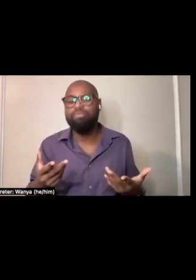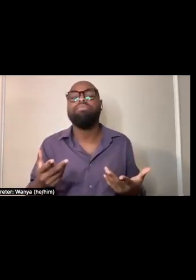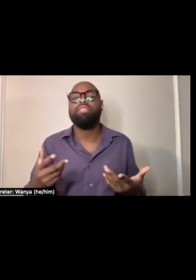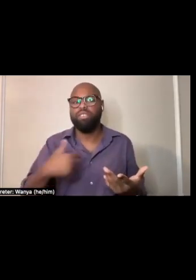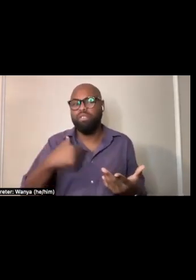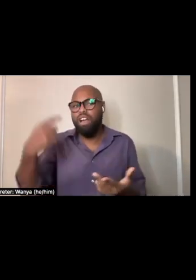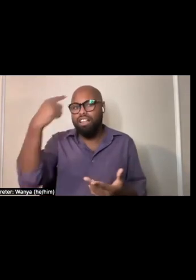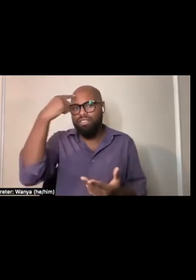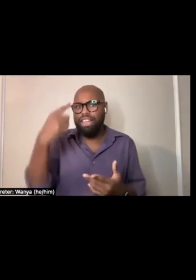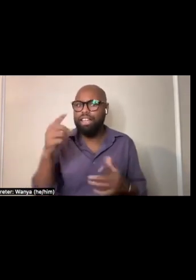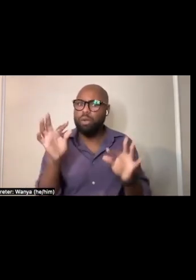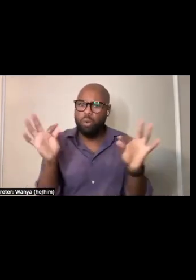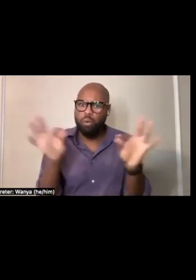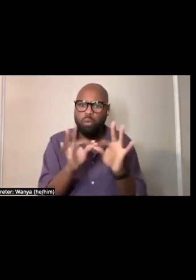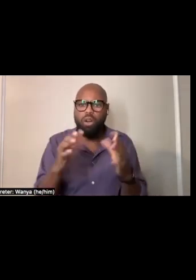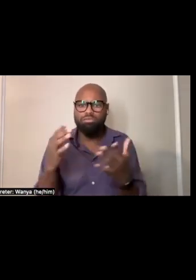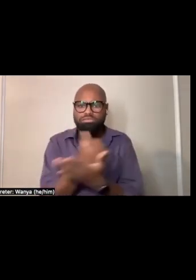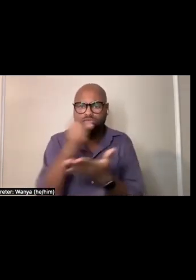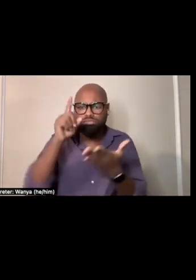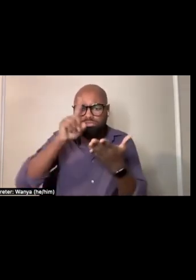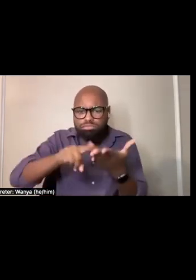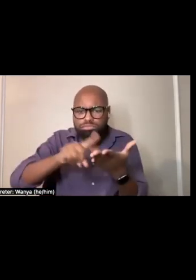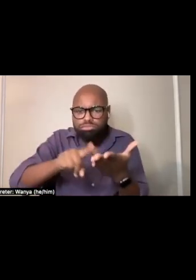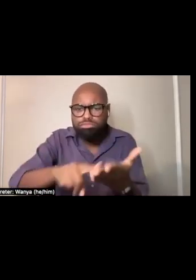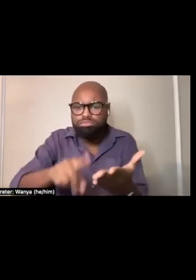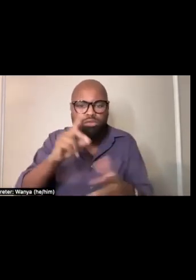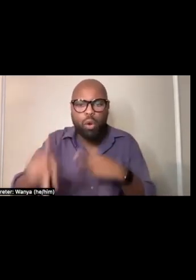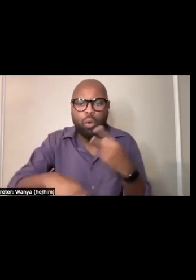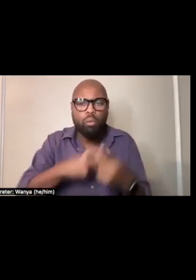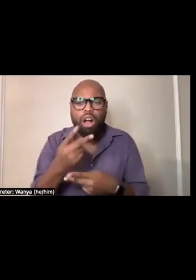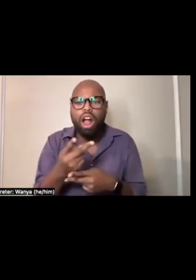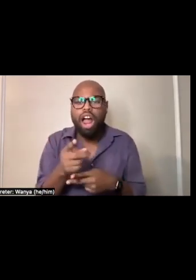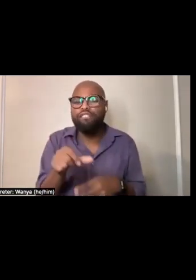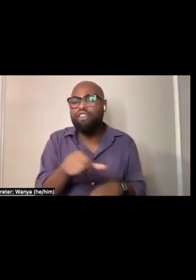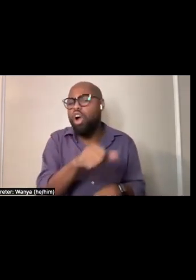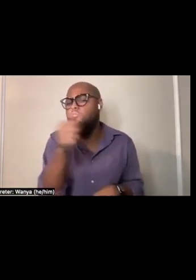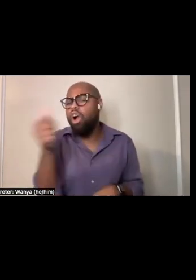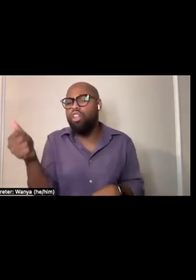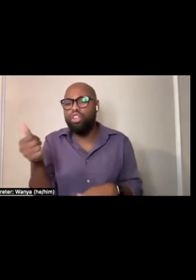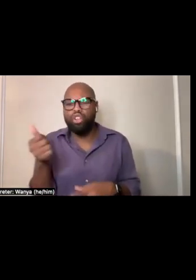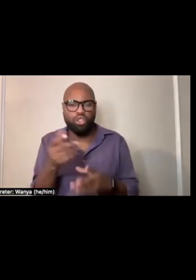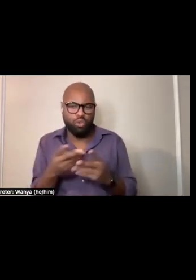investigating in terms of what kinds of alternative solutions we can come up with